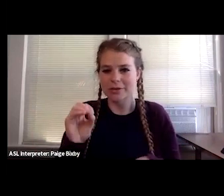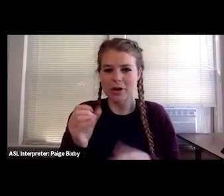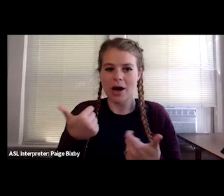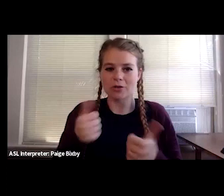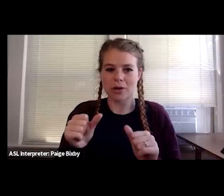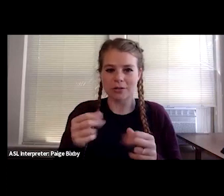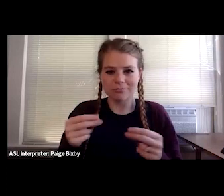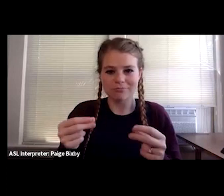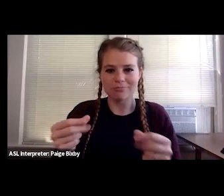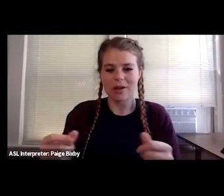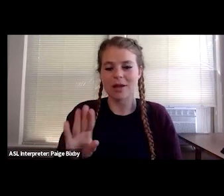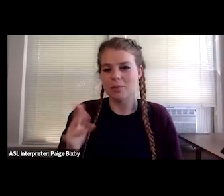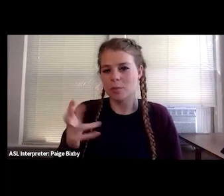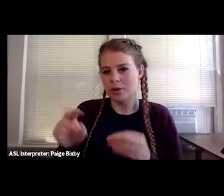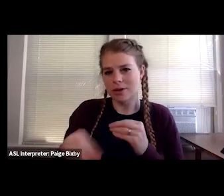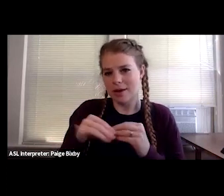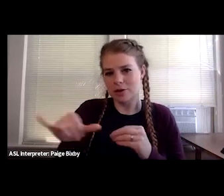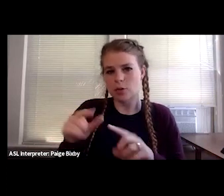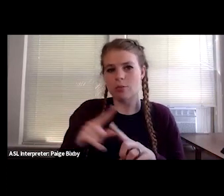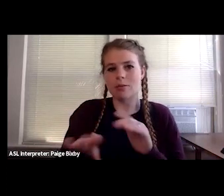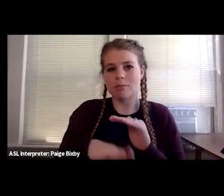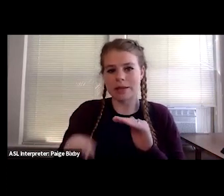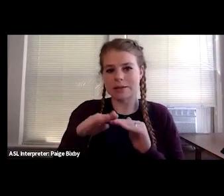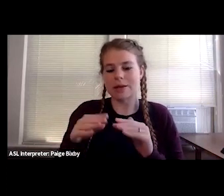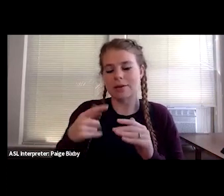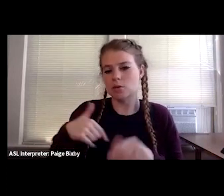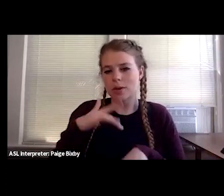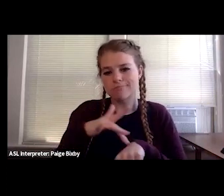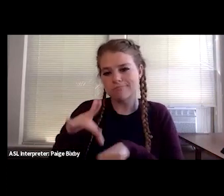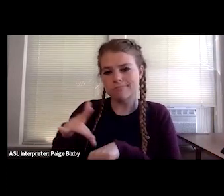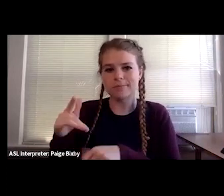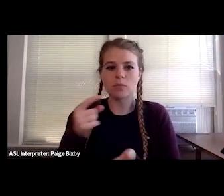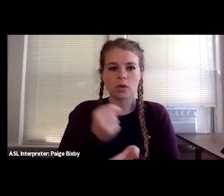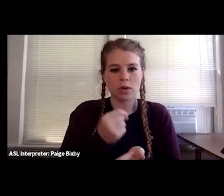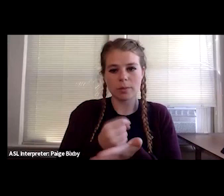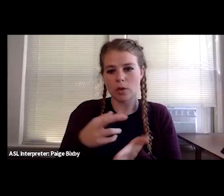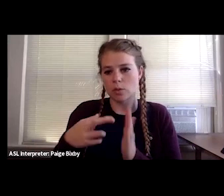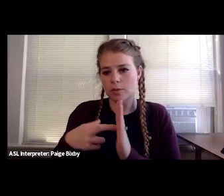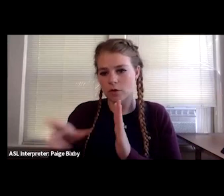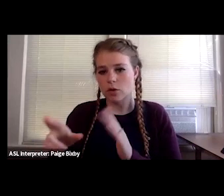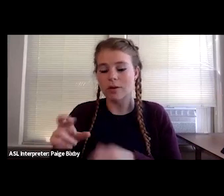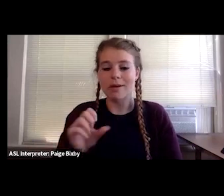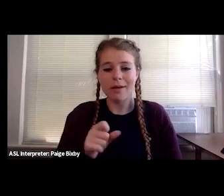and Brian, feel free to jump in. But basically we've kind of been mentioning throughout treatment and referrals, so refer anyone with any type of wounds,